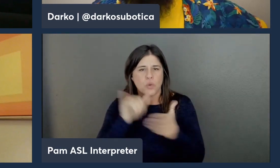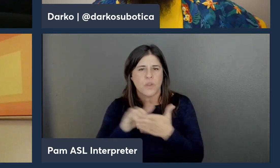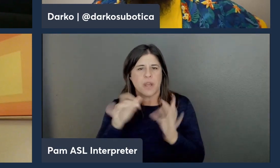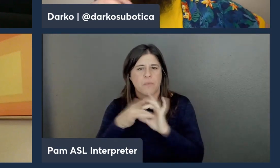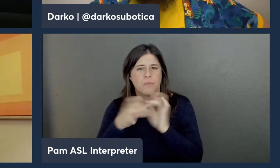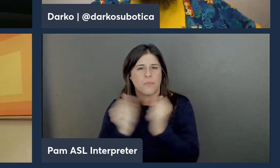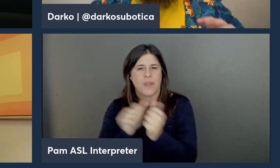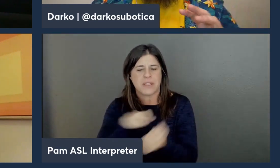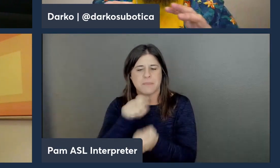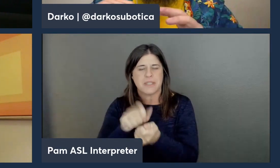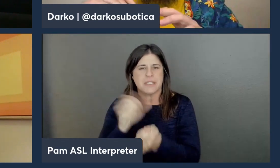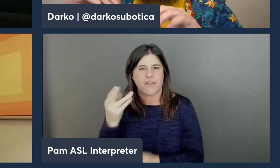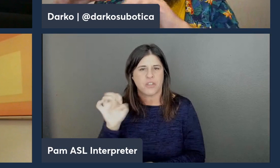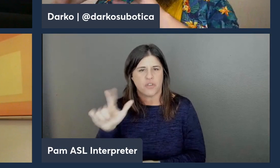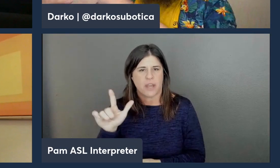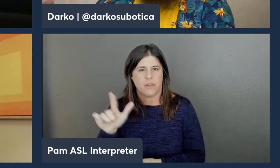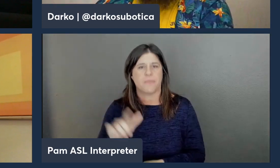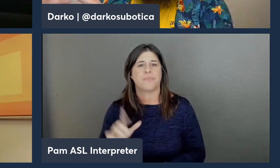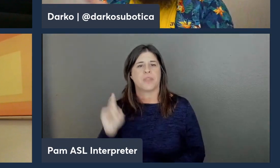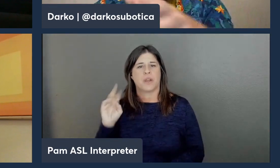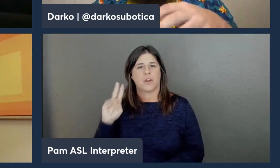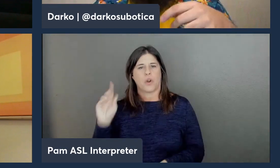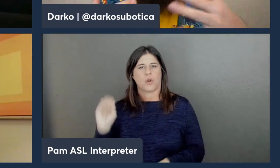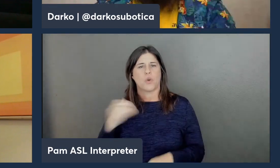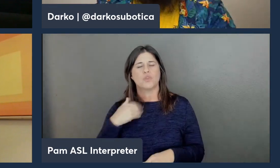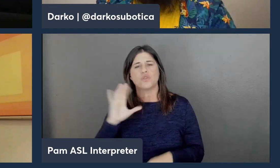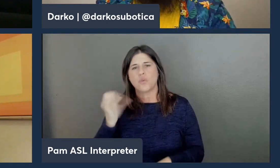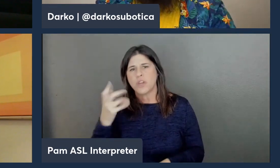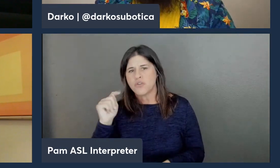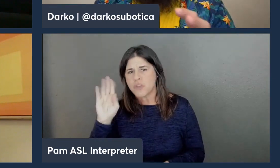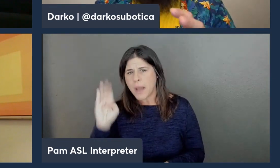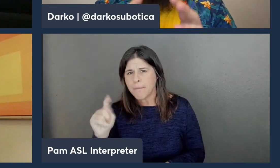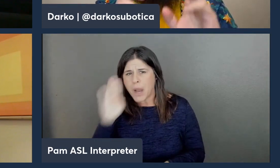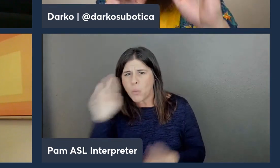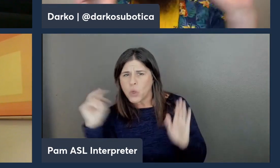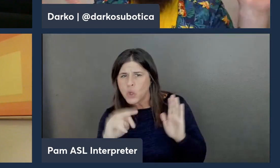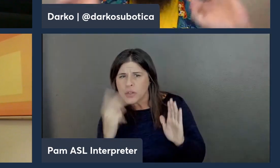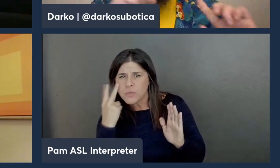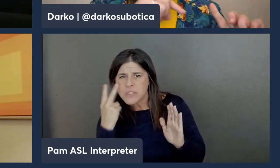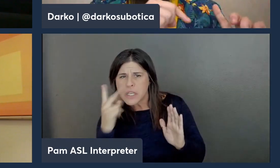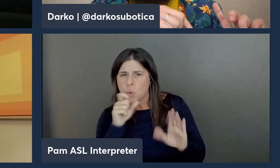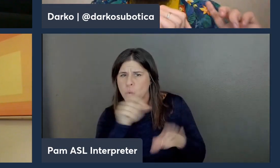So, basically the chatbot will look at, who is sending its message, or do I get this wrong?